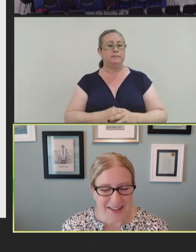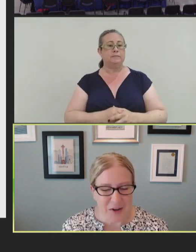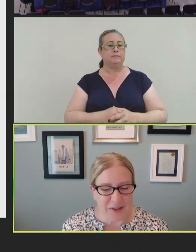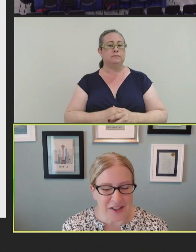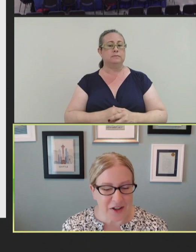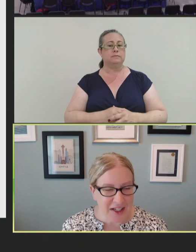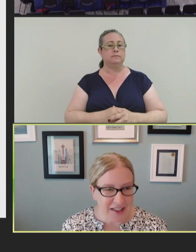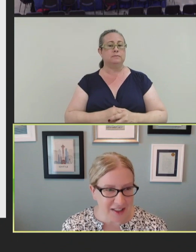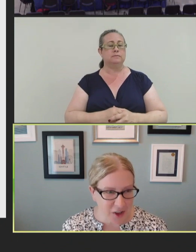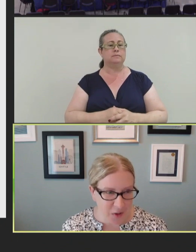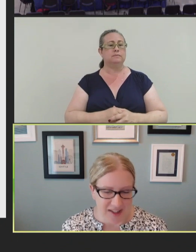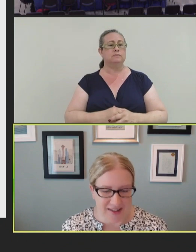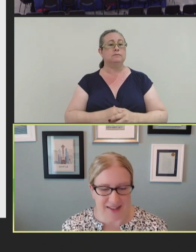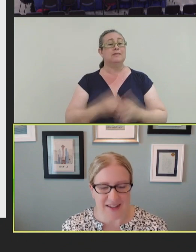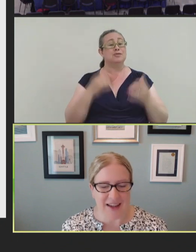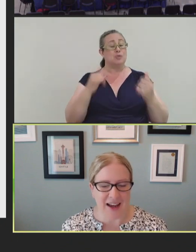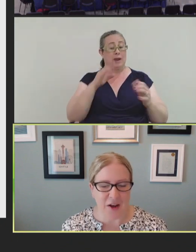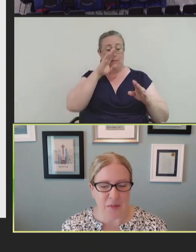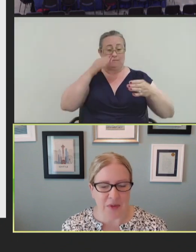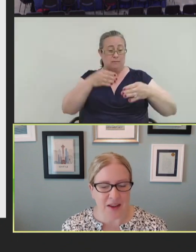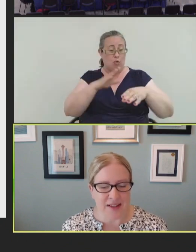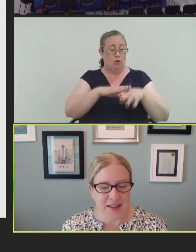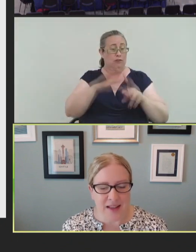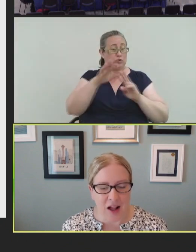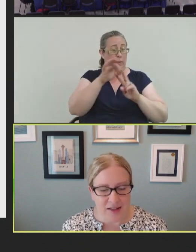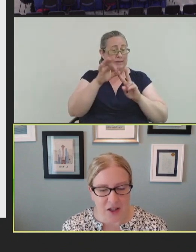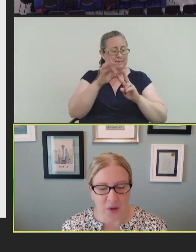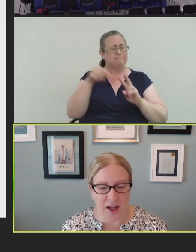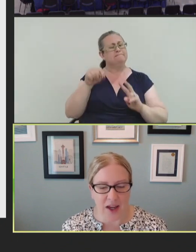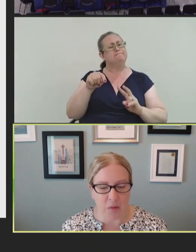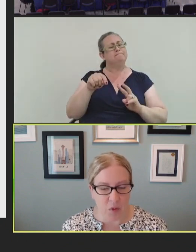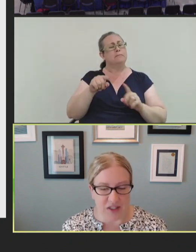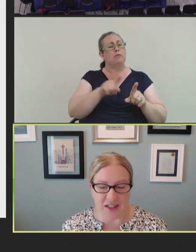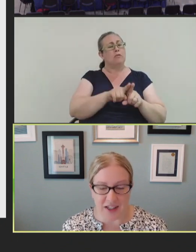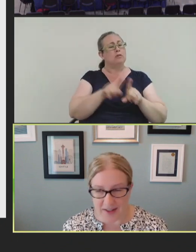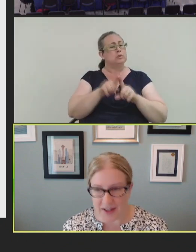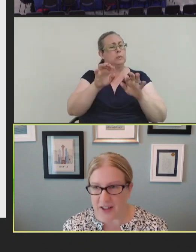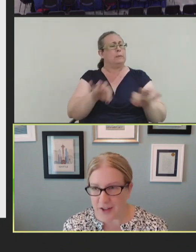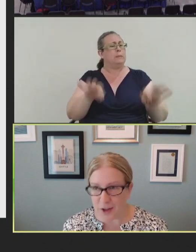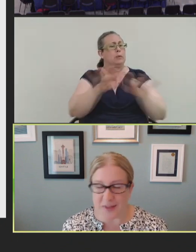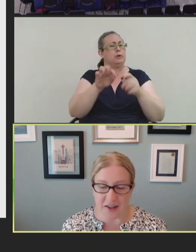So, turning to choice, this is also important to consider in terms of